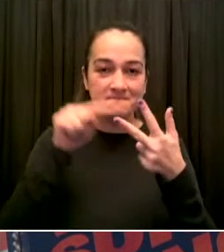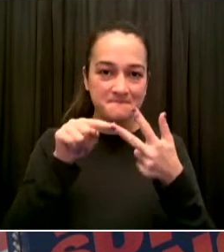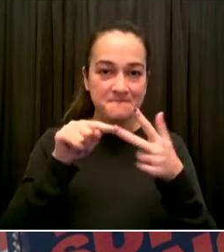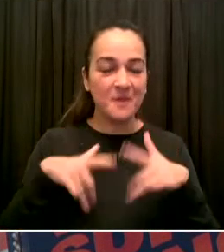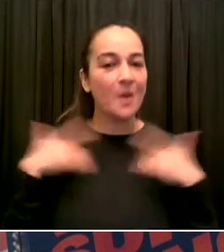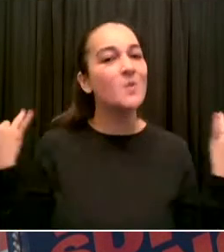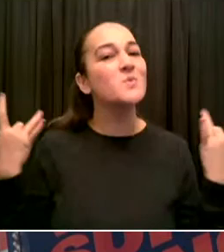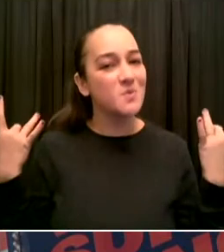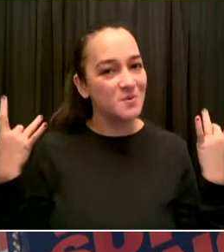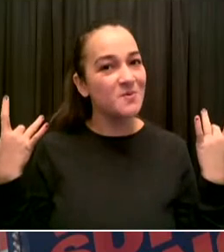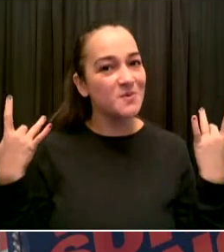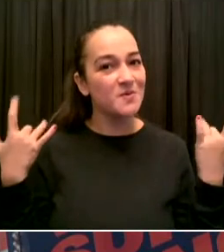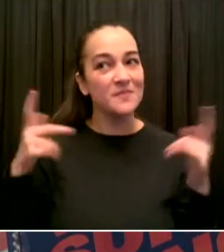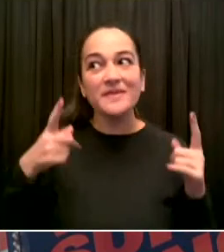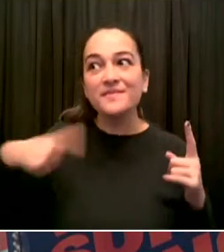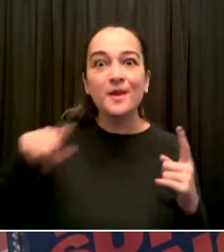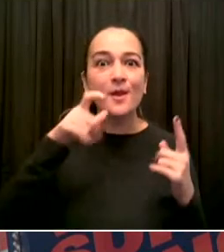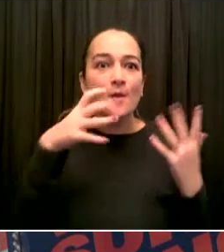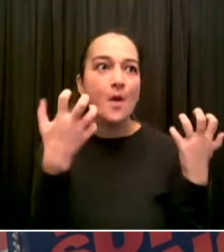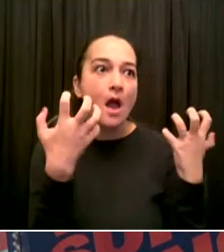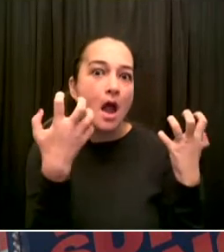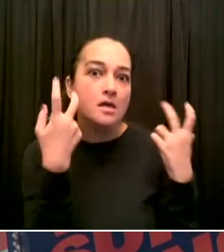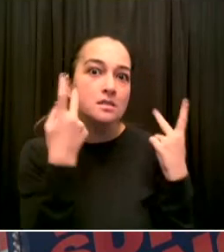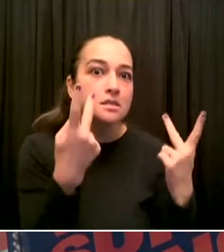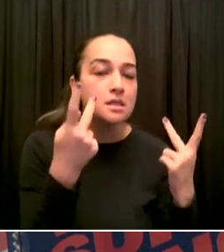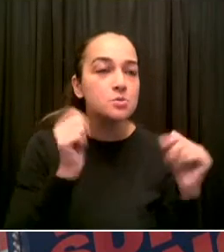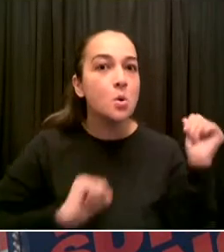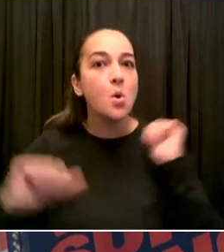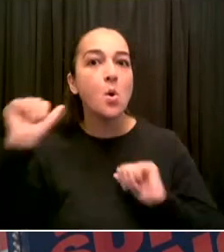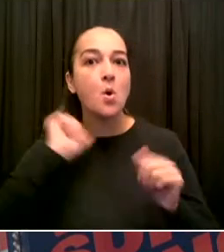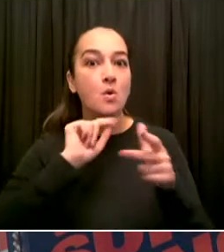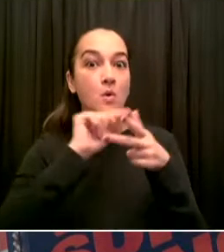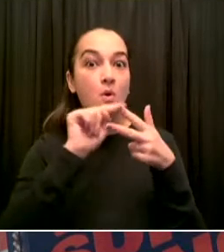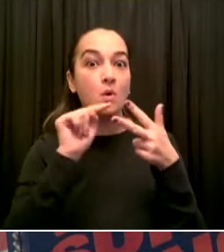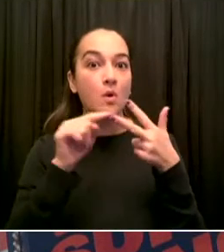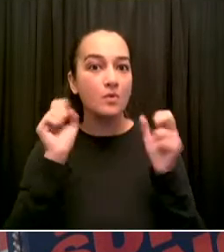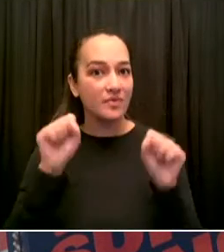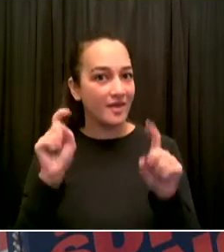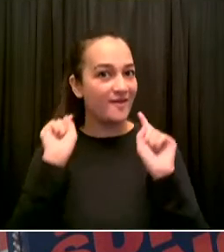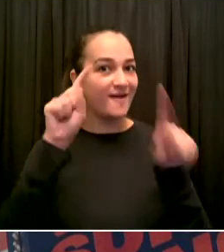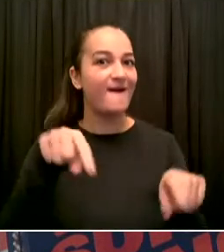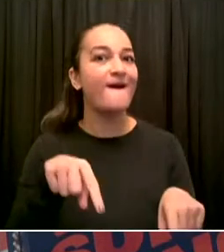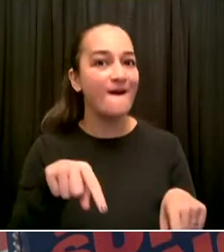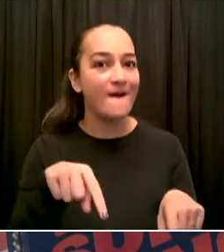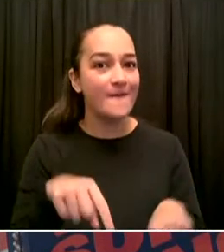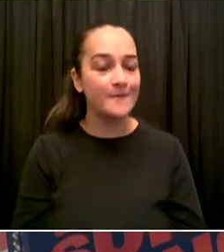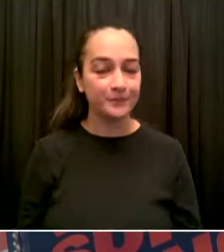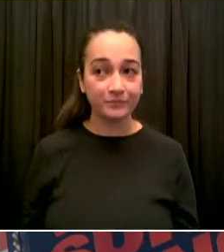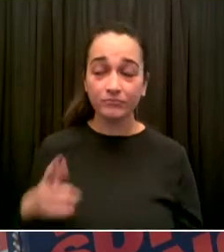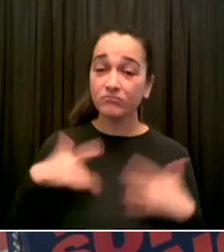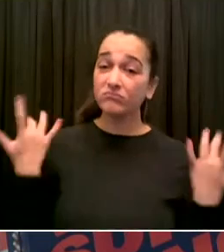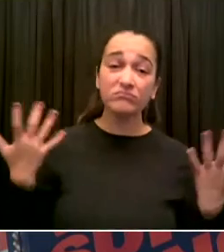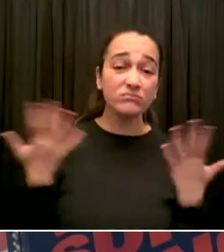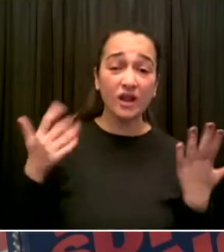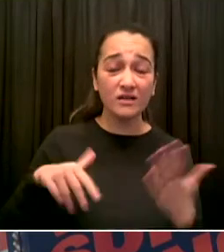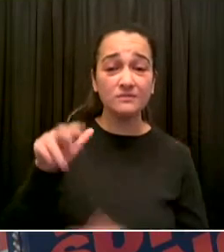BECAUSE OF VACCINATION AND HEALTH AND SAFETY MEASURES. MAKING IT WORK FOR EVERYONE, FOLKS WHO WORK THERE ANTD HOSE